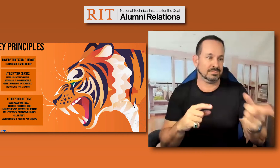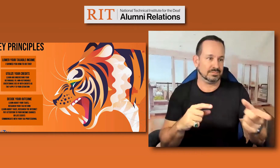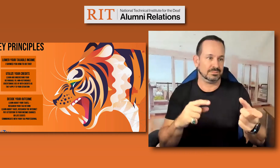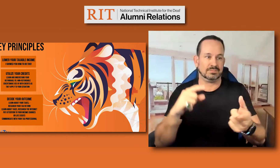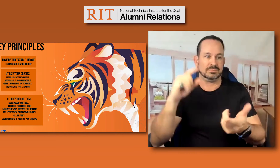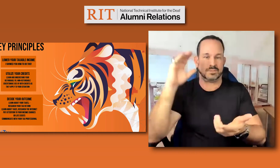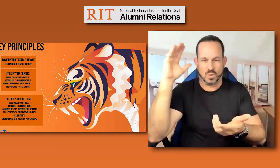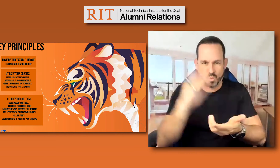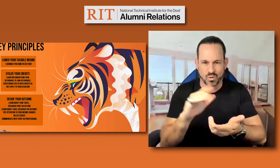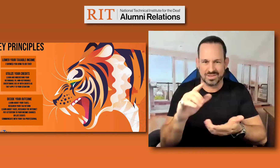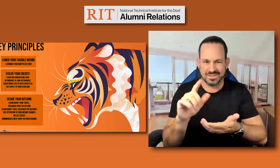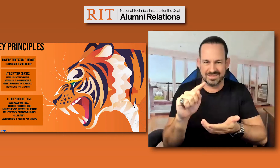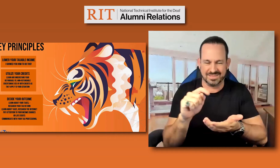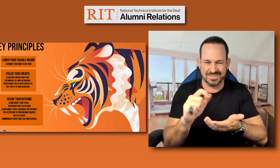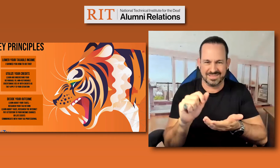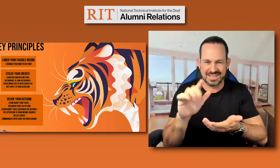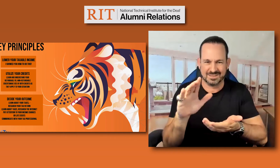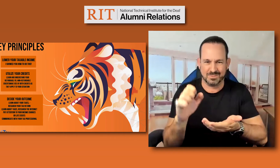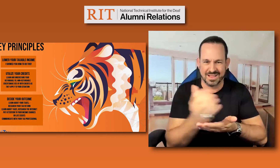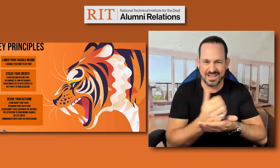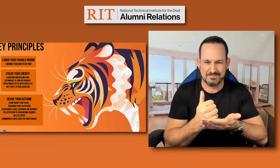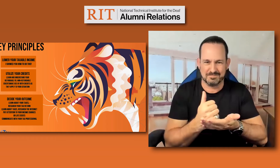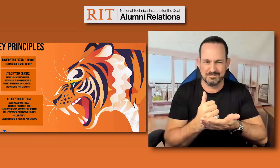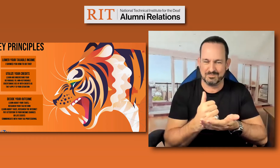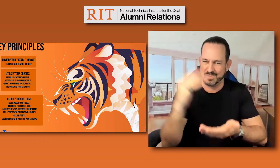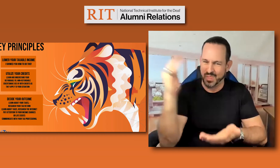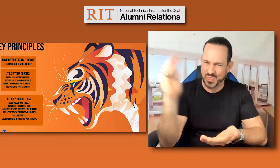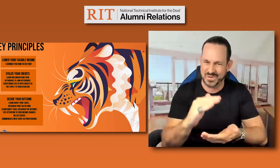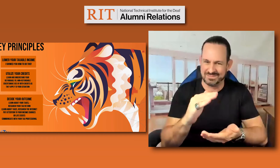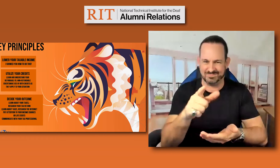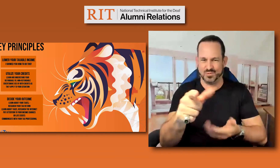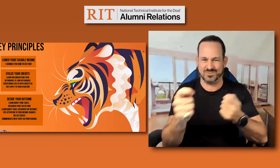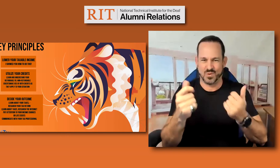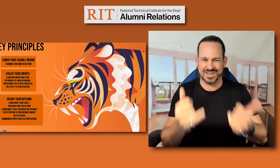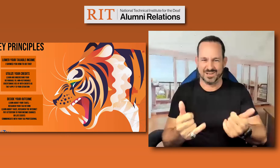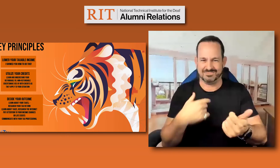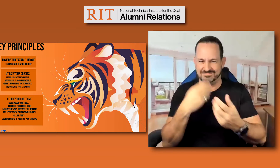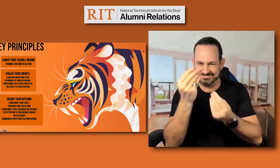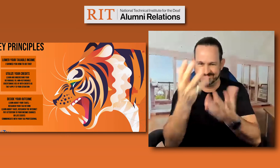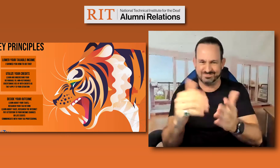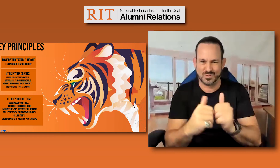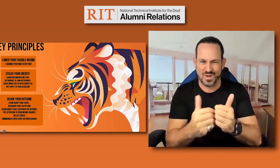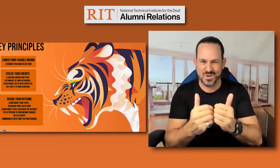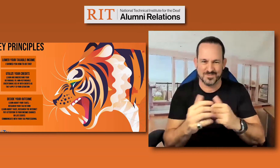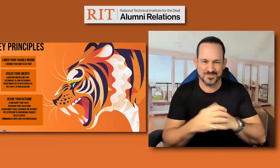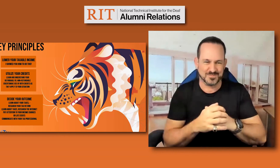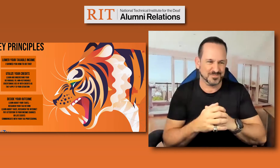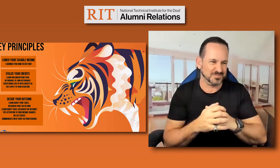Finishing up with our three key principles. Most important is lower your taxable income.